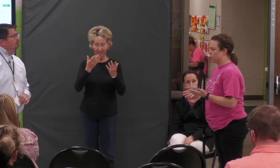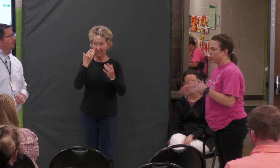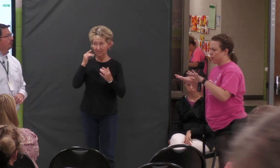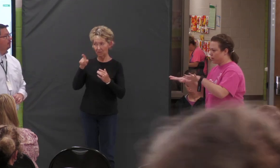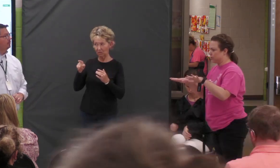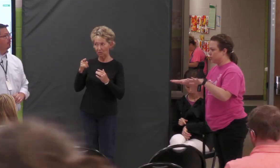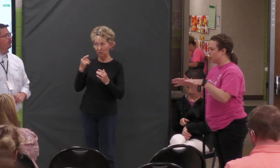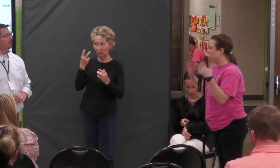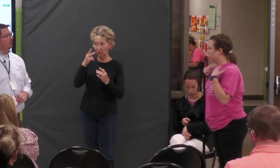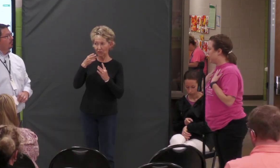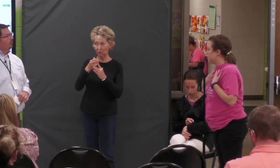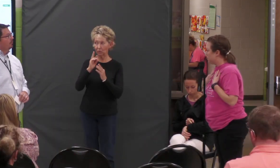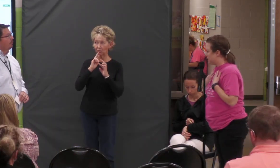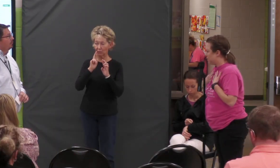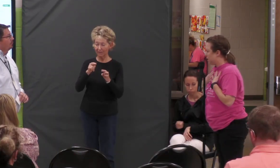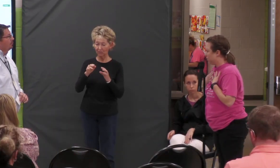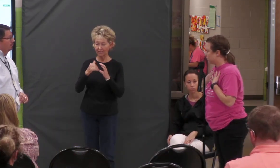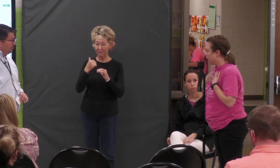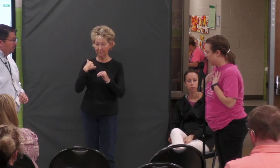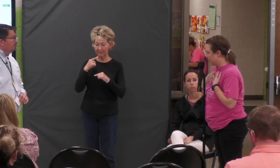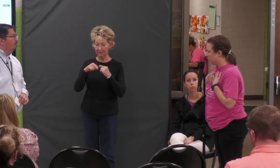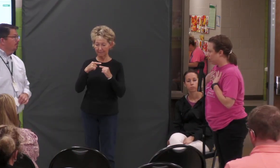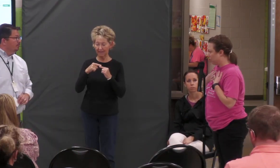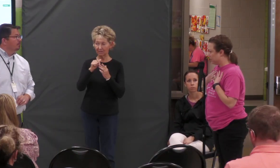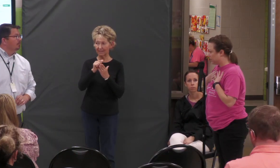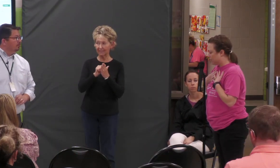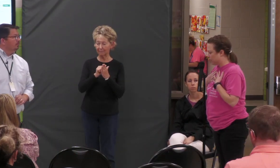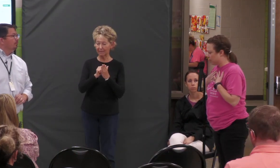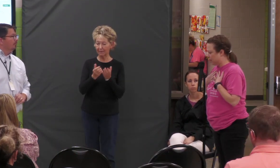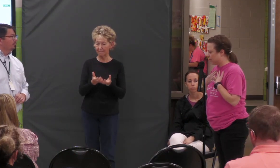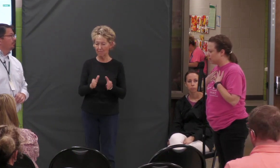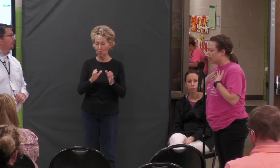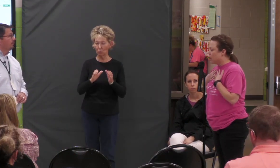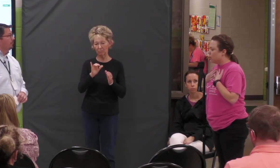at through records and you all emailed me about academic bowl and some other things